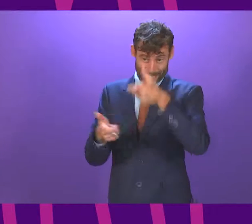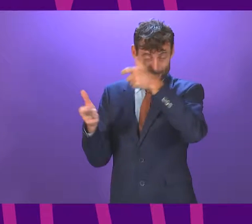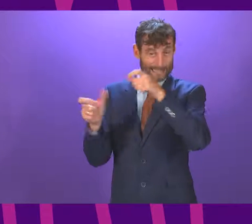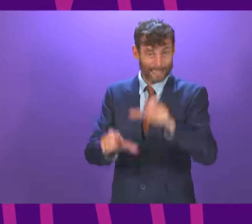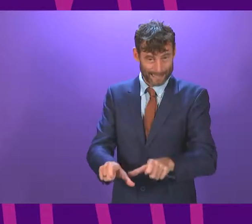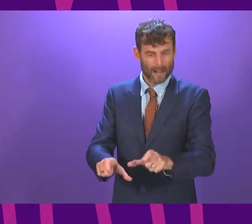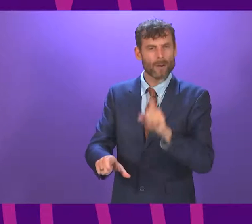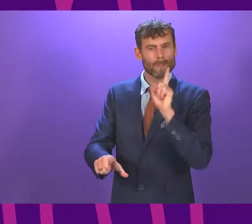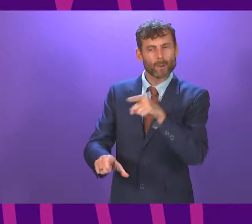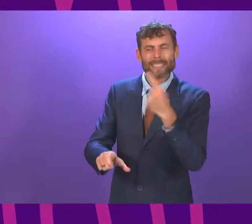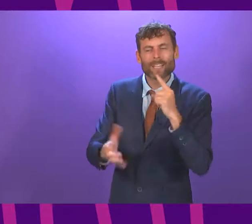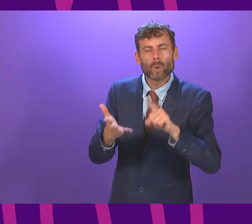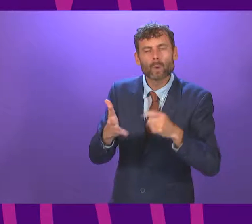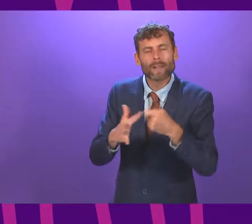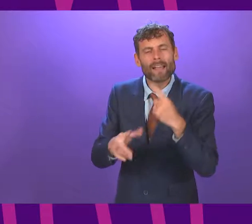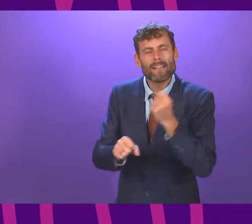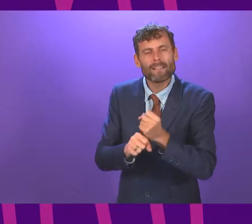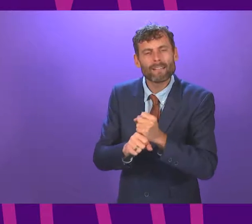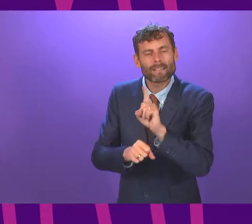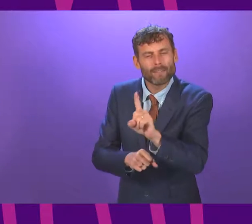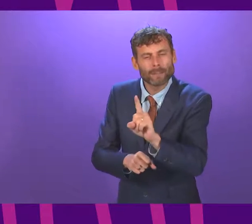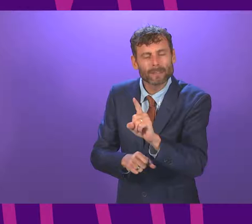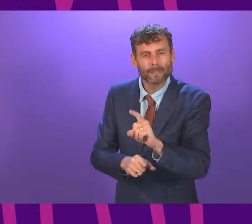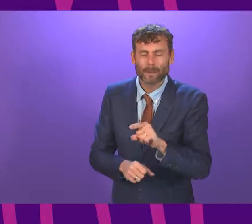He mentioned the UK Government. What discussions have there been